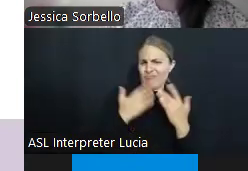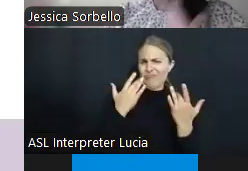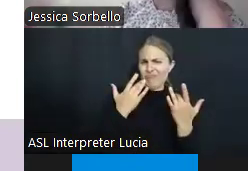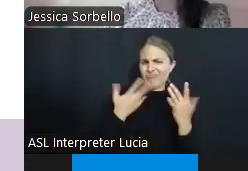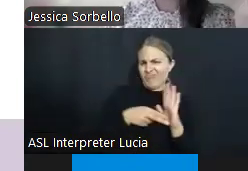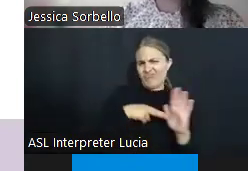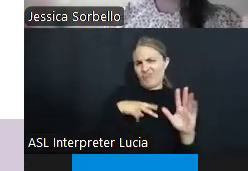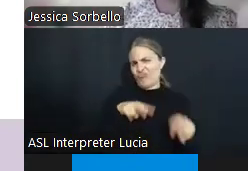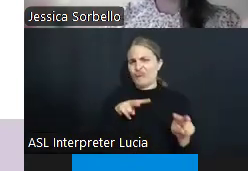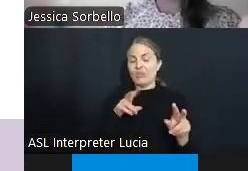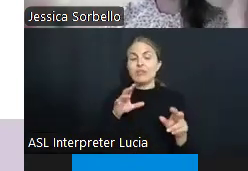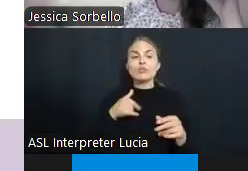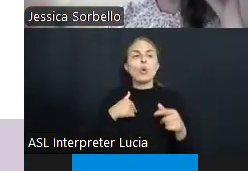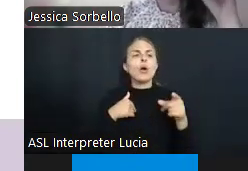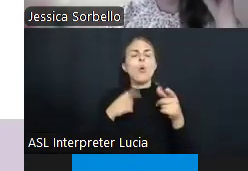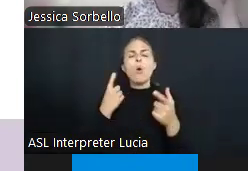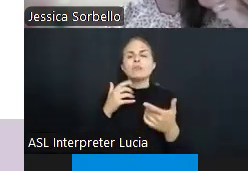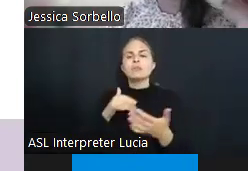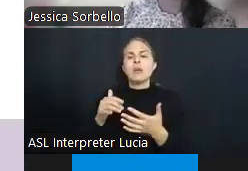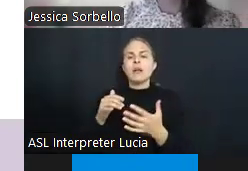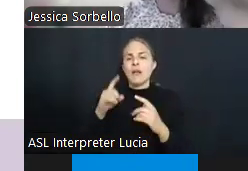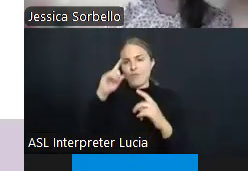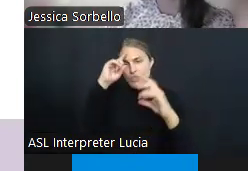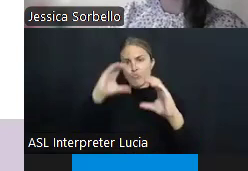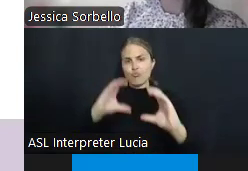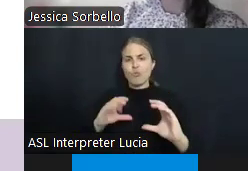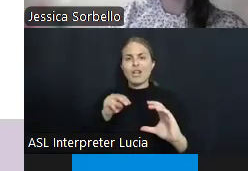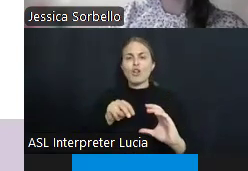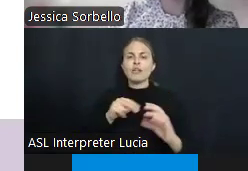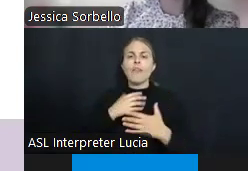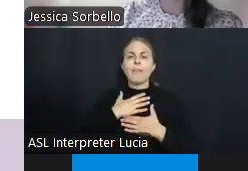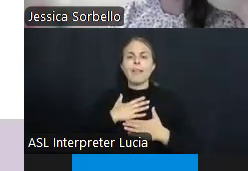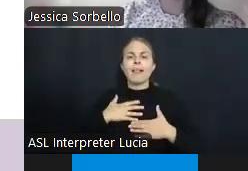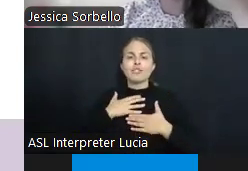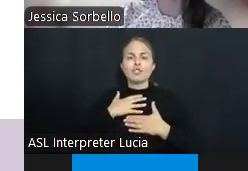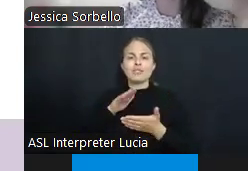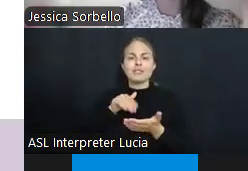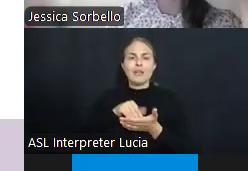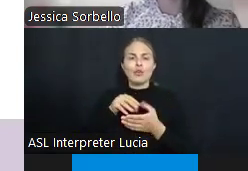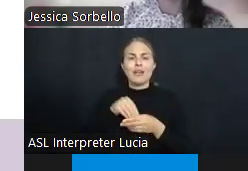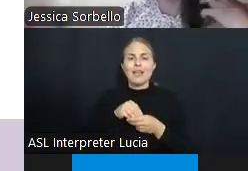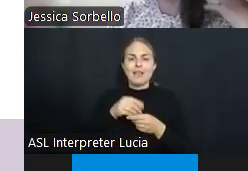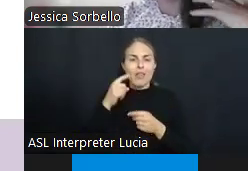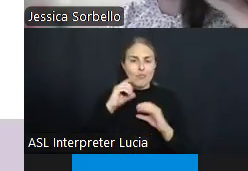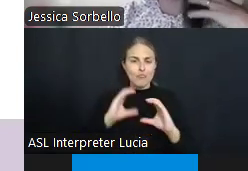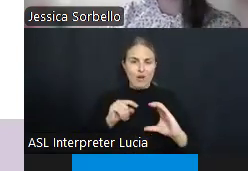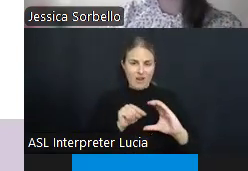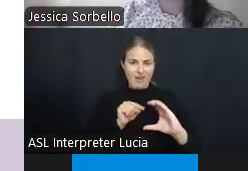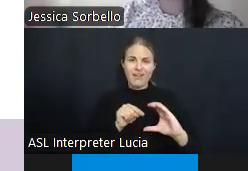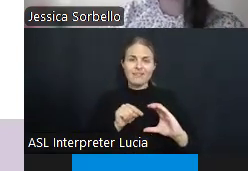addiction and things that give us pleasure.